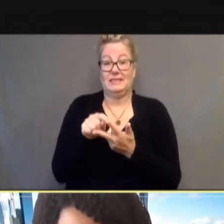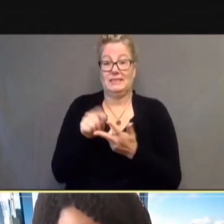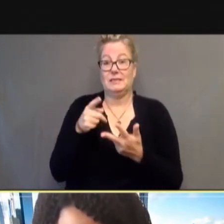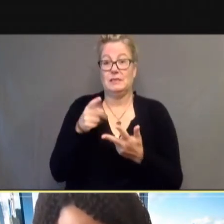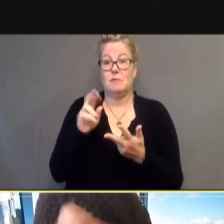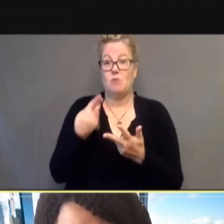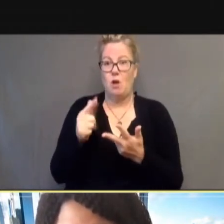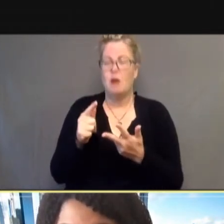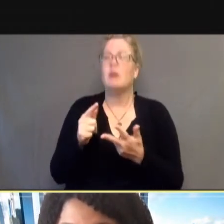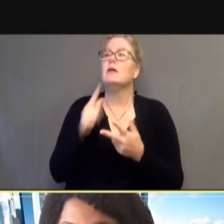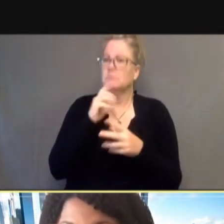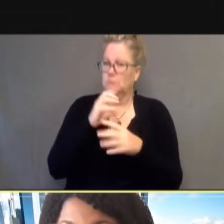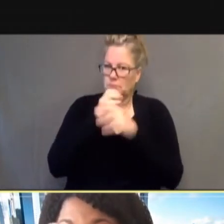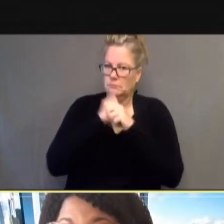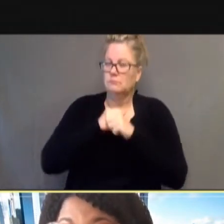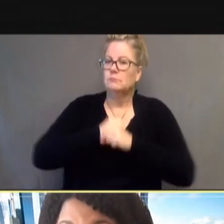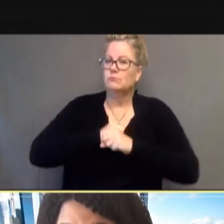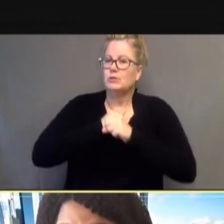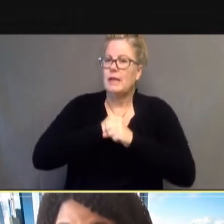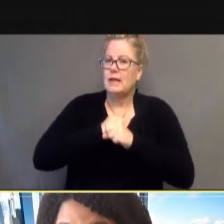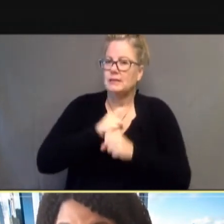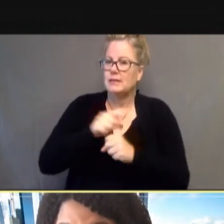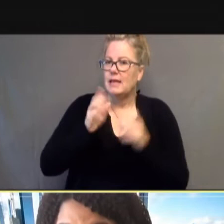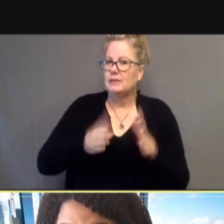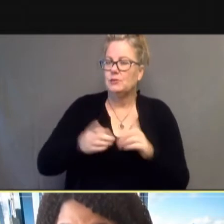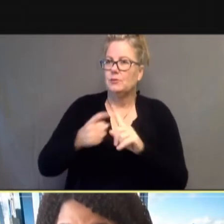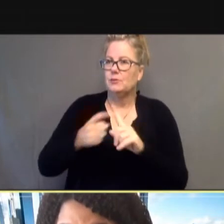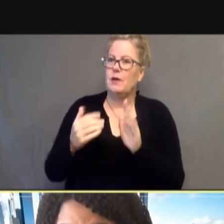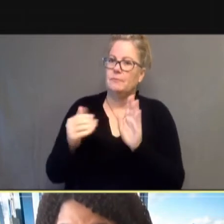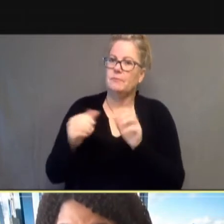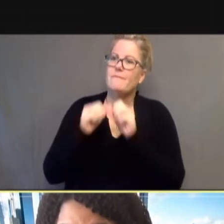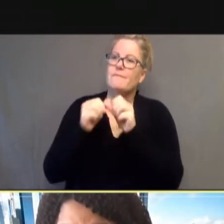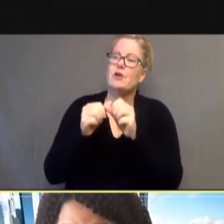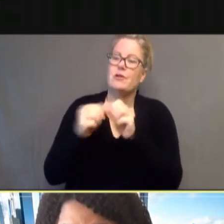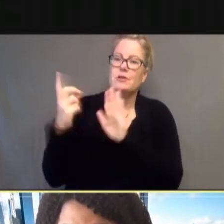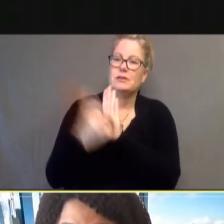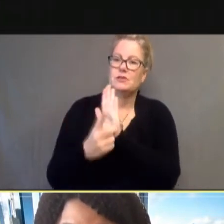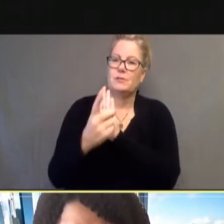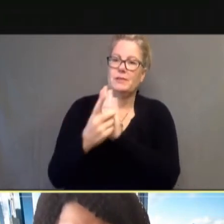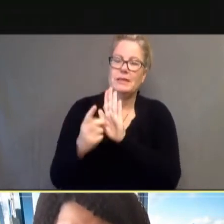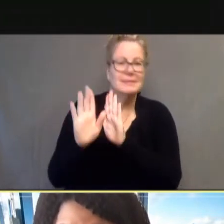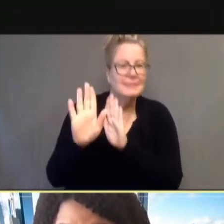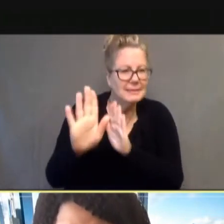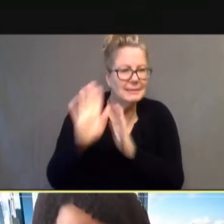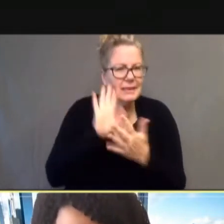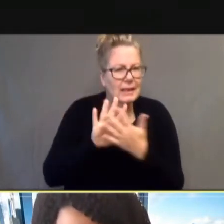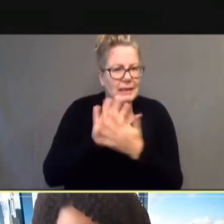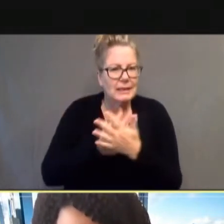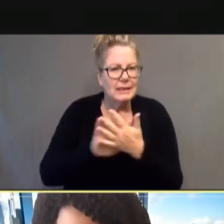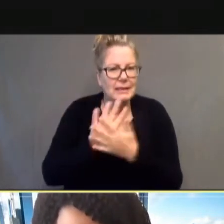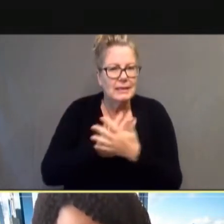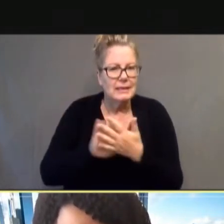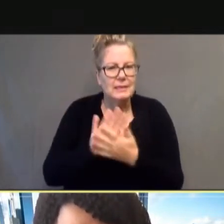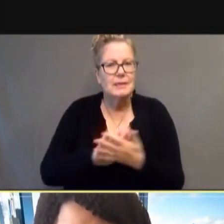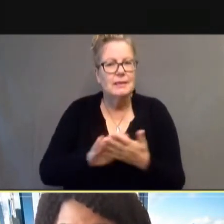against, though it's unclear if the law allows for them to receive accommodations. This is